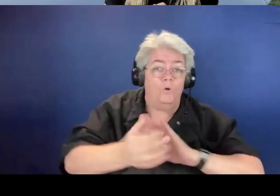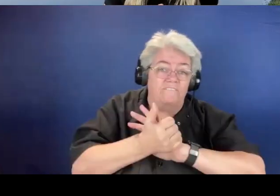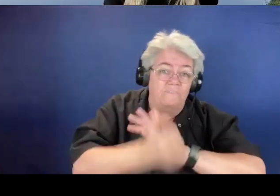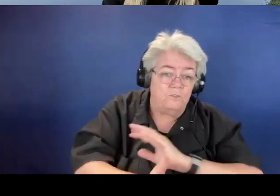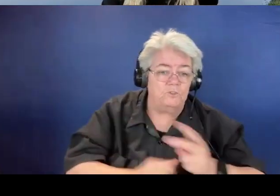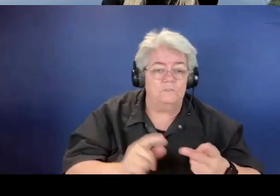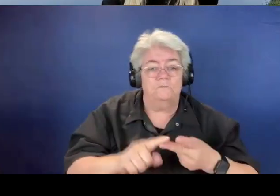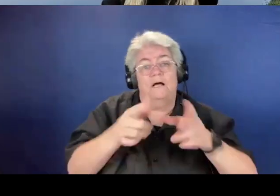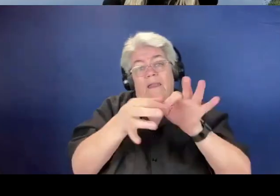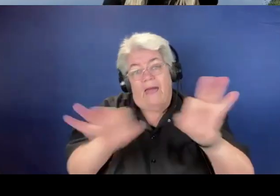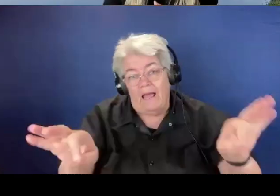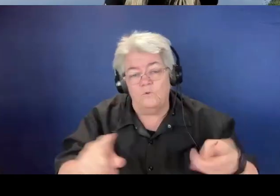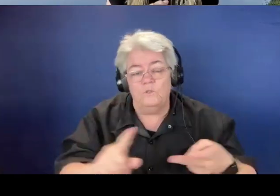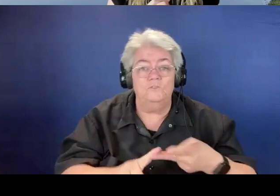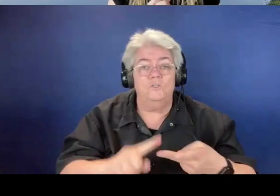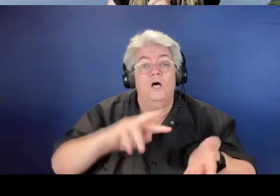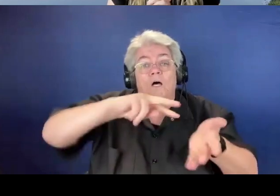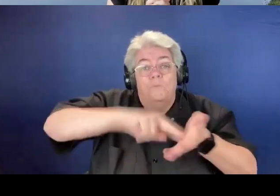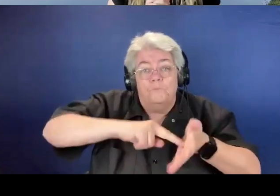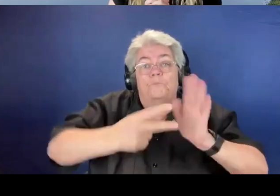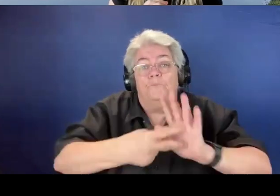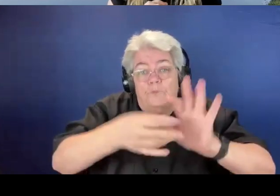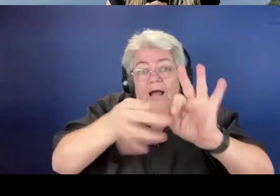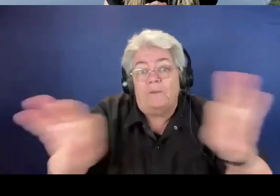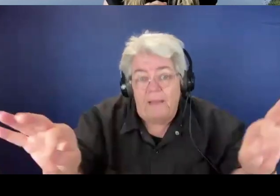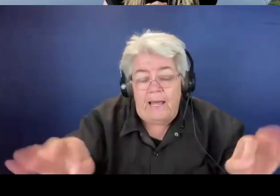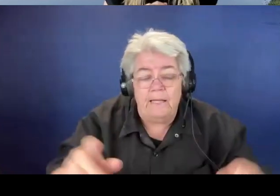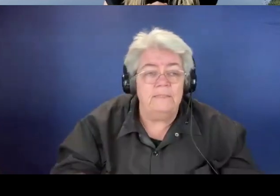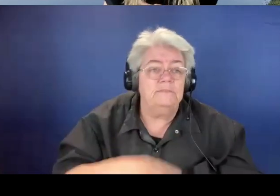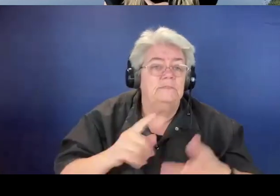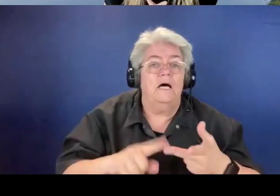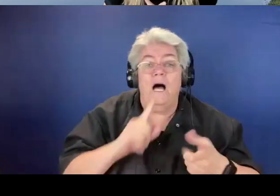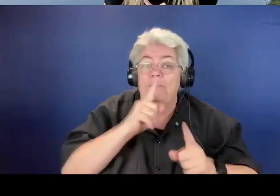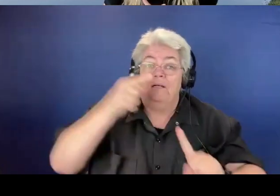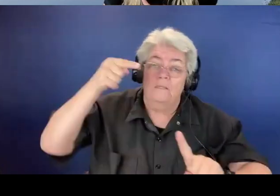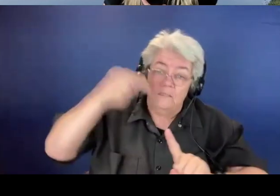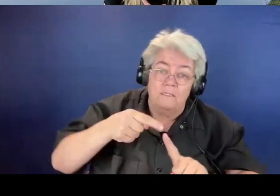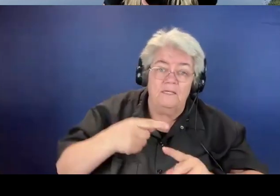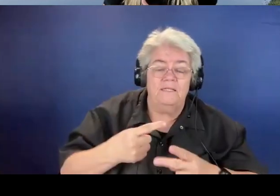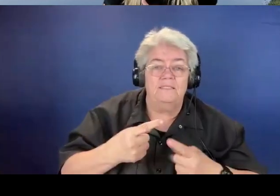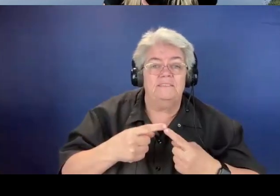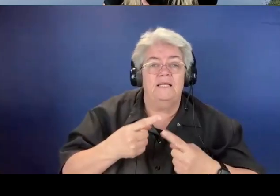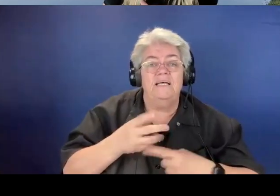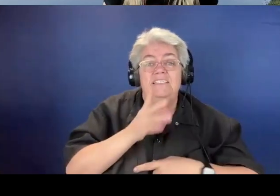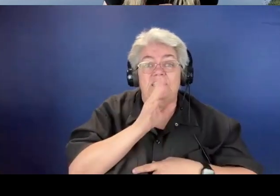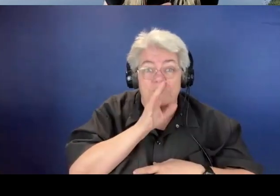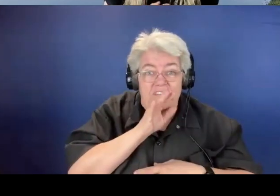Really the main difference here is being able to assess the area of speech perception.